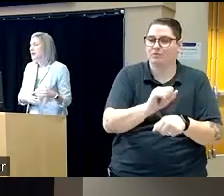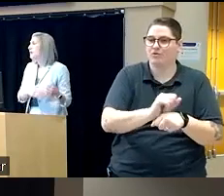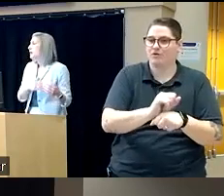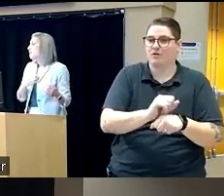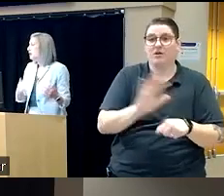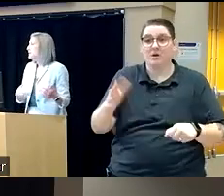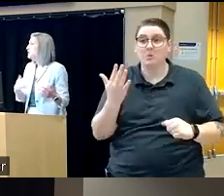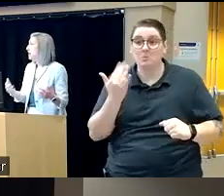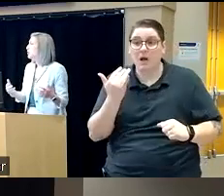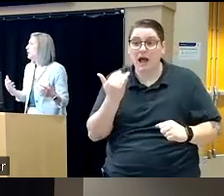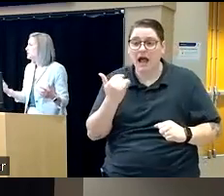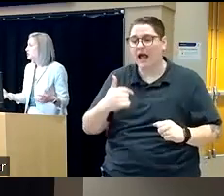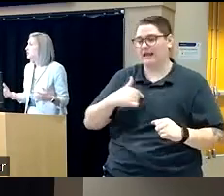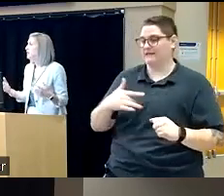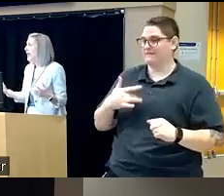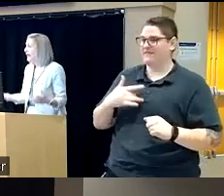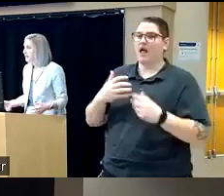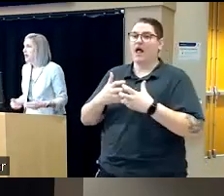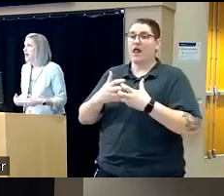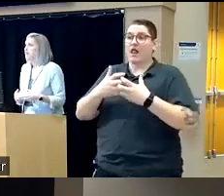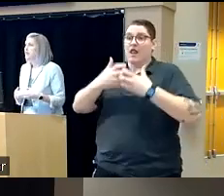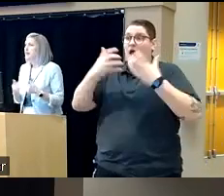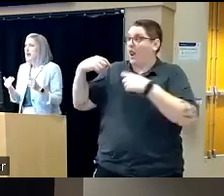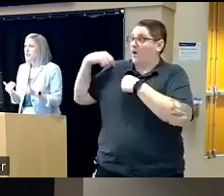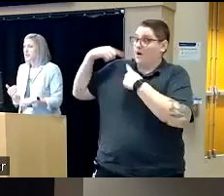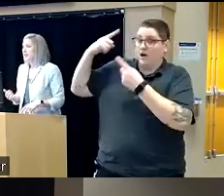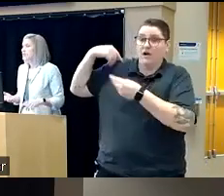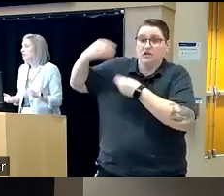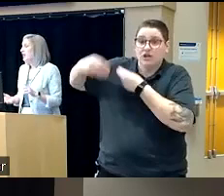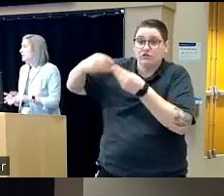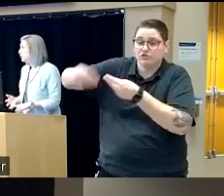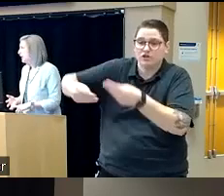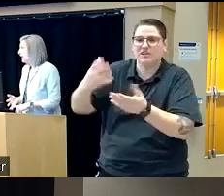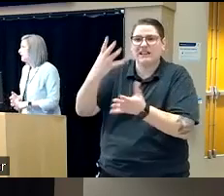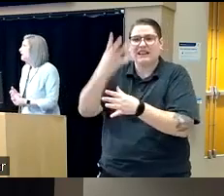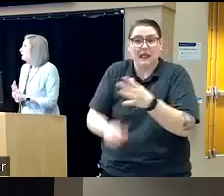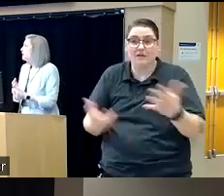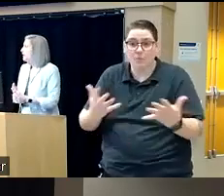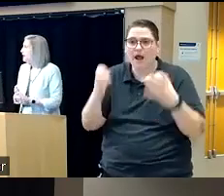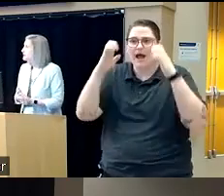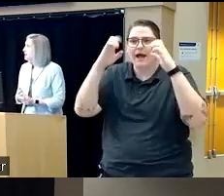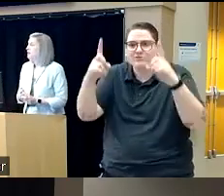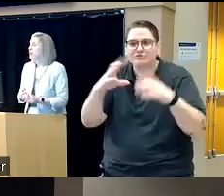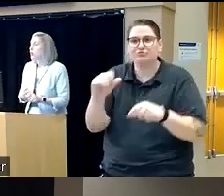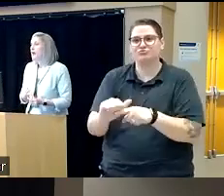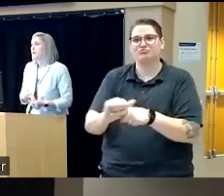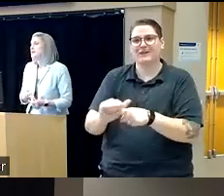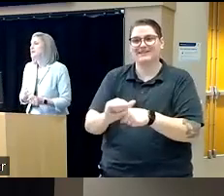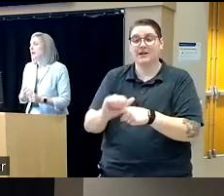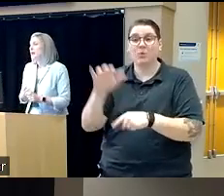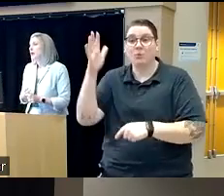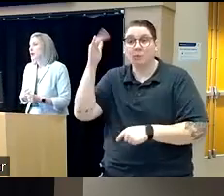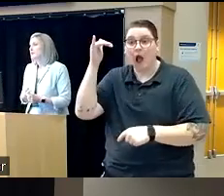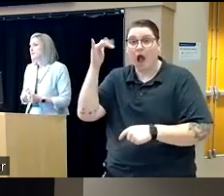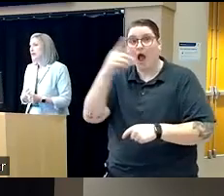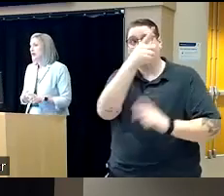been multi-generational lack of Education and Training because of requirements that are set